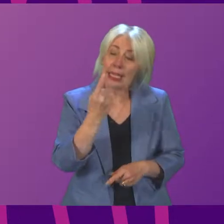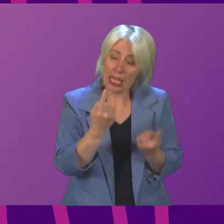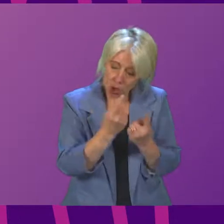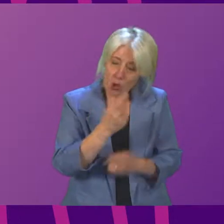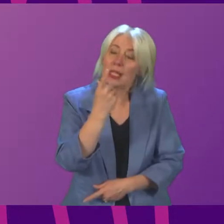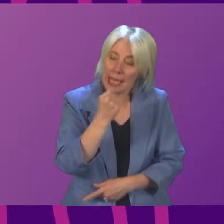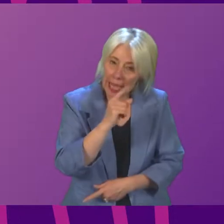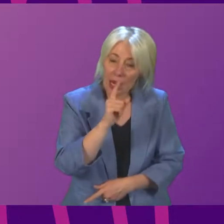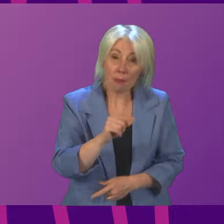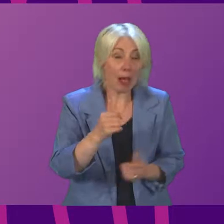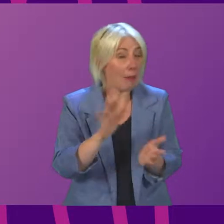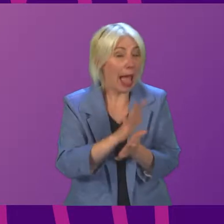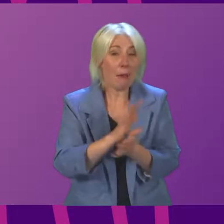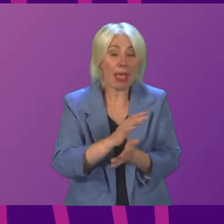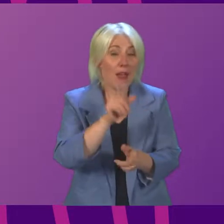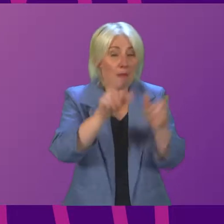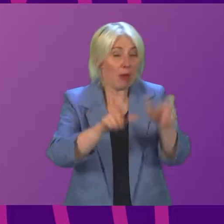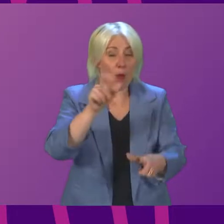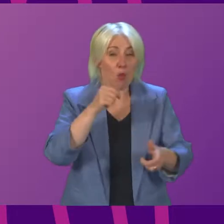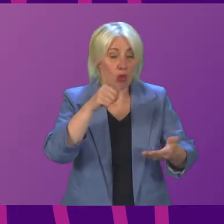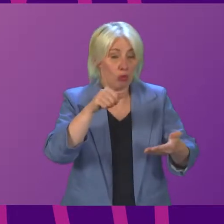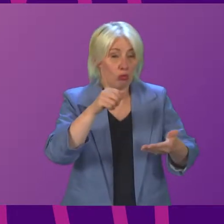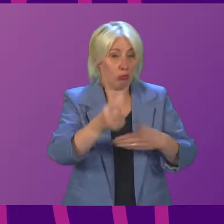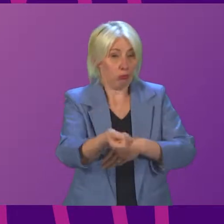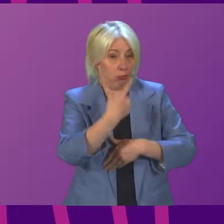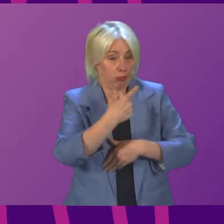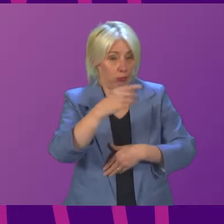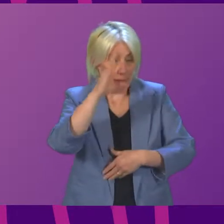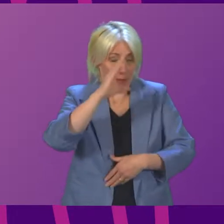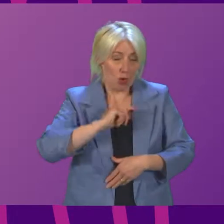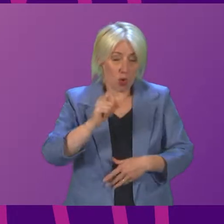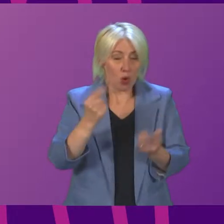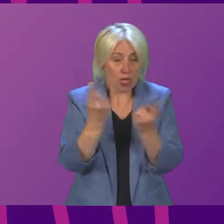for members to write to me about any problems that they face. There have been some localised